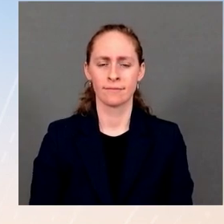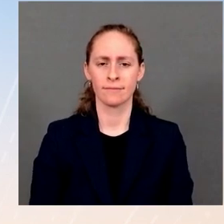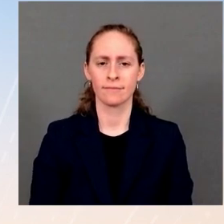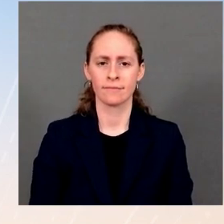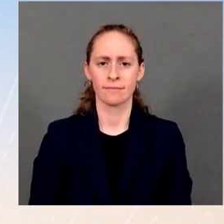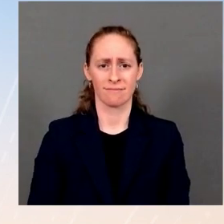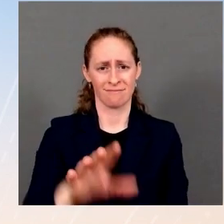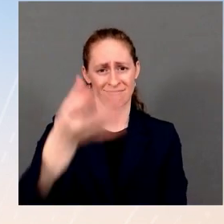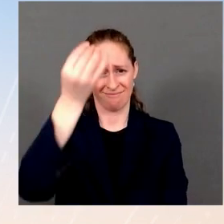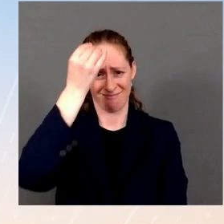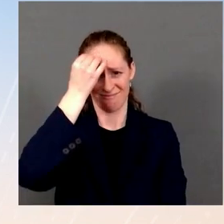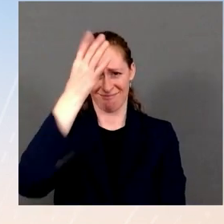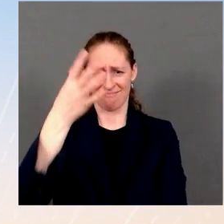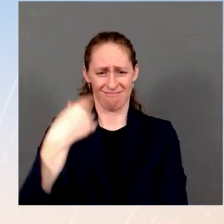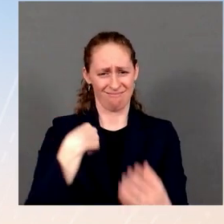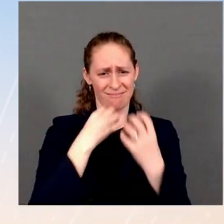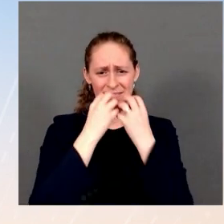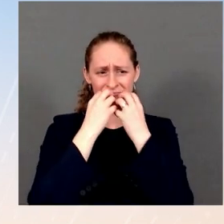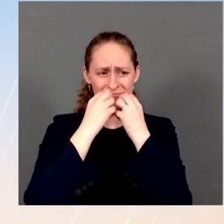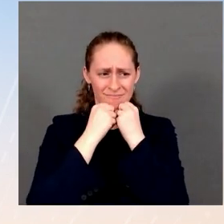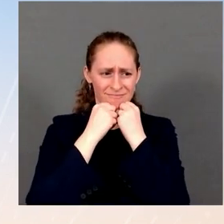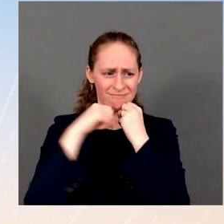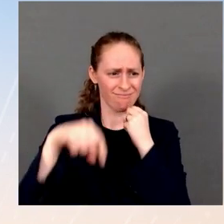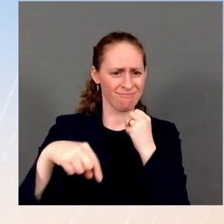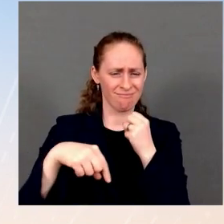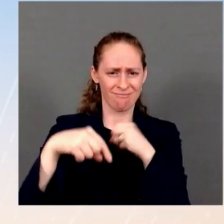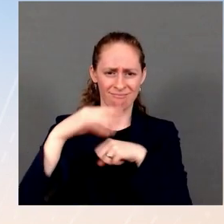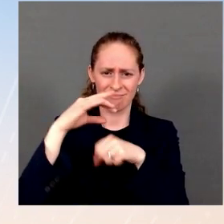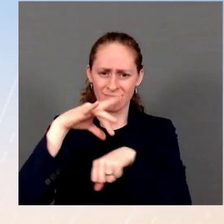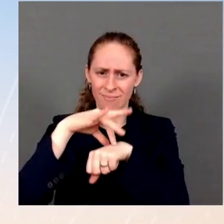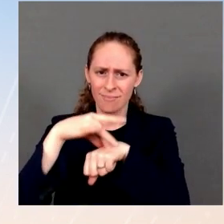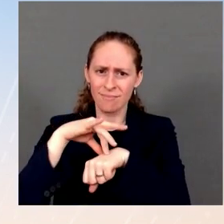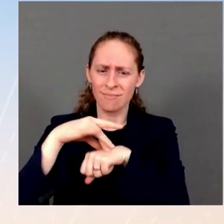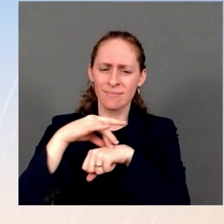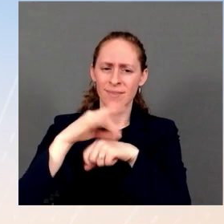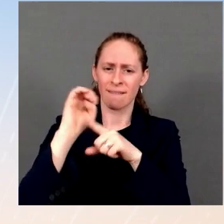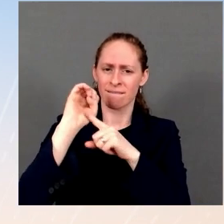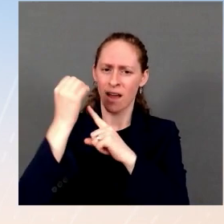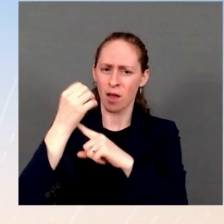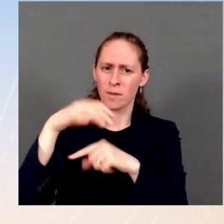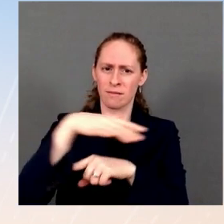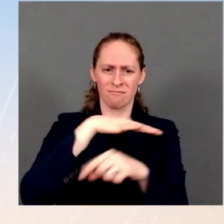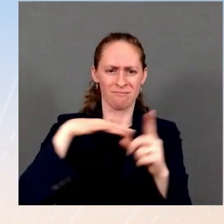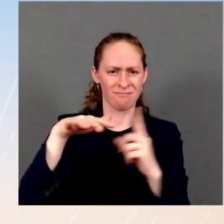This is a multi-prong approach, and setting the goal is the motivation.